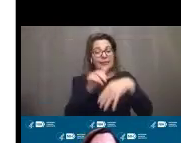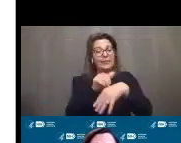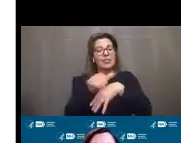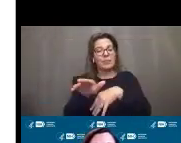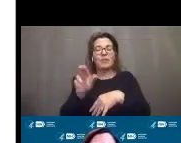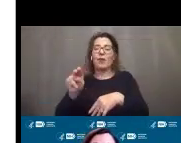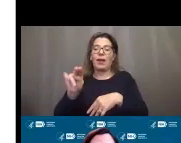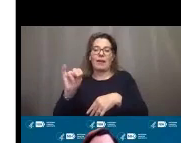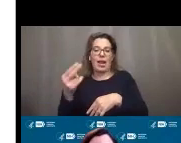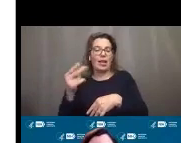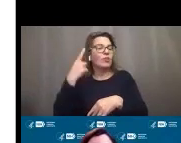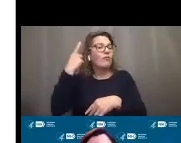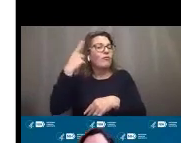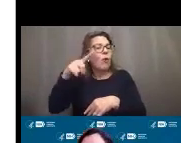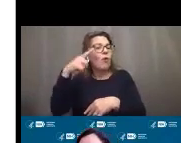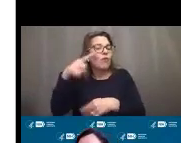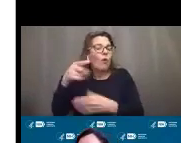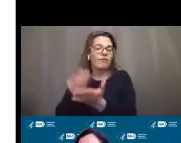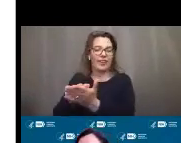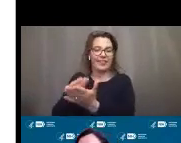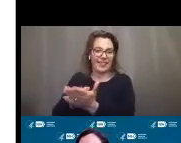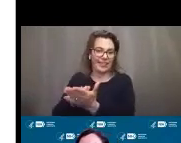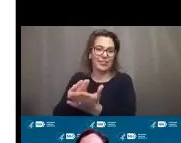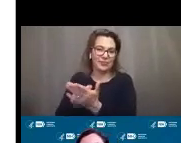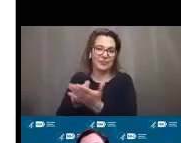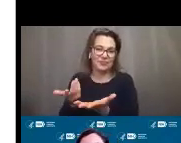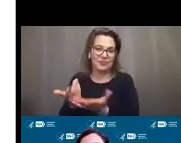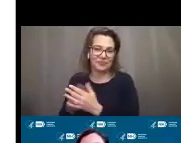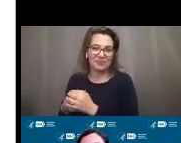development grants in my portfolio